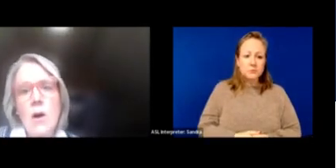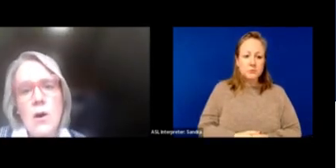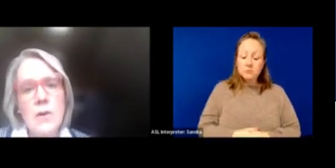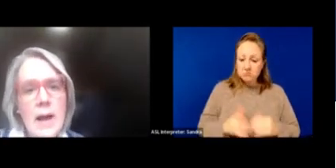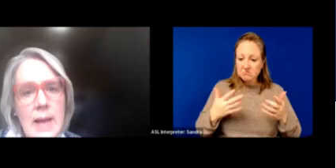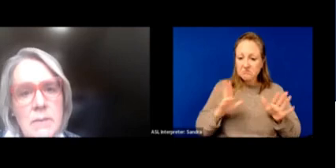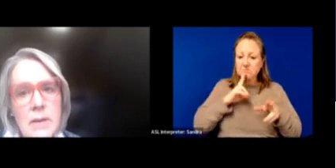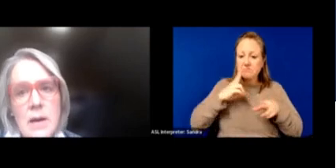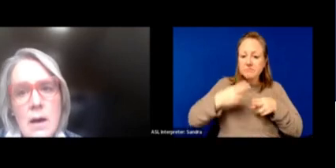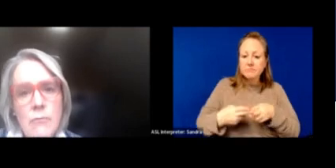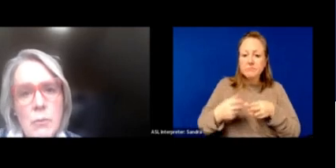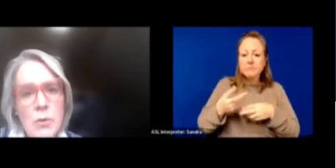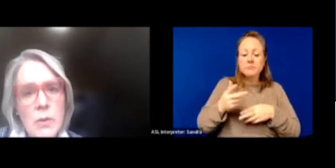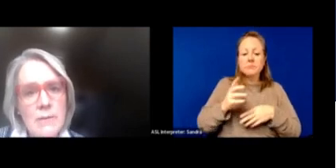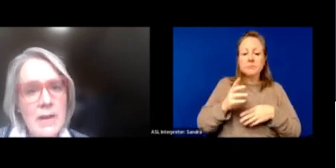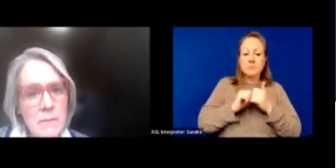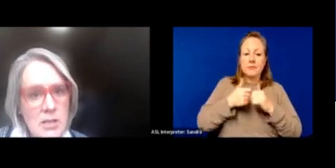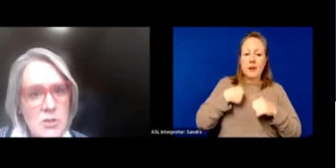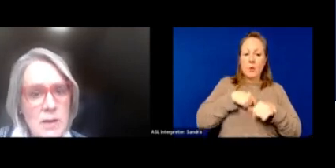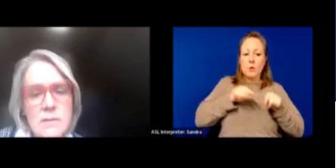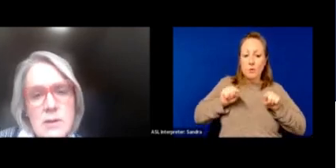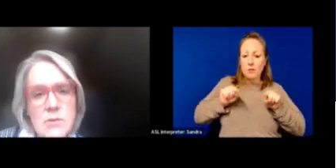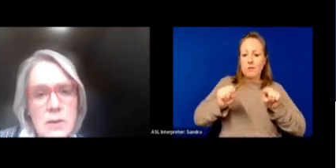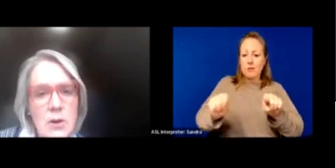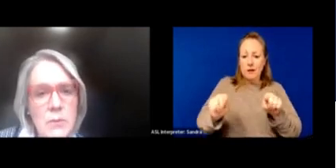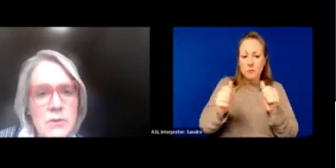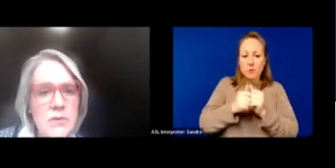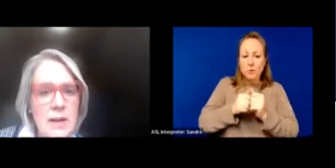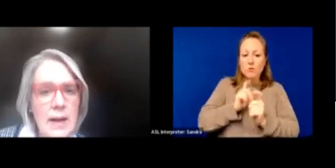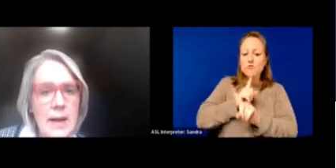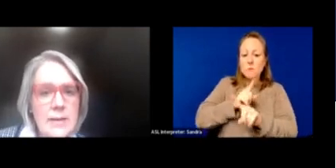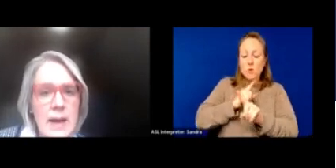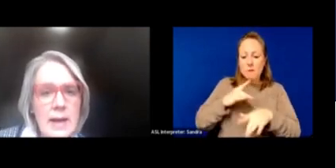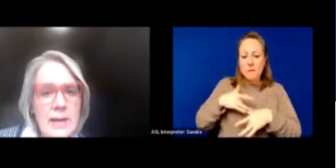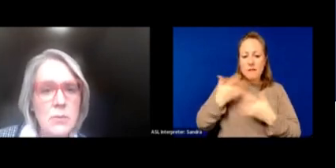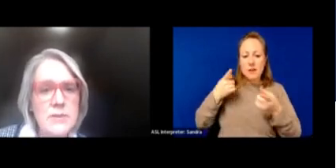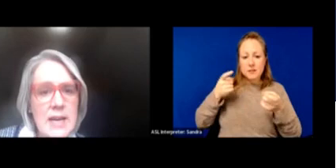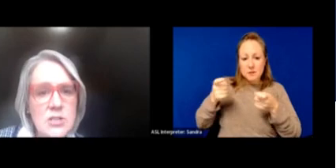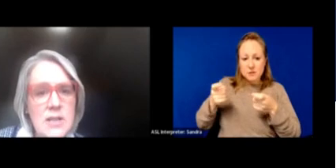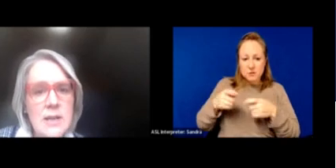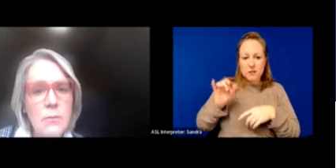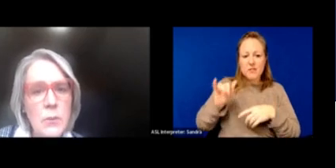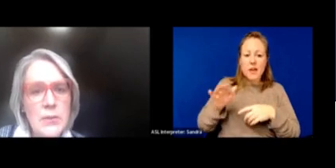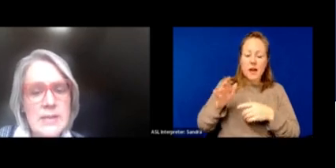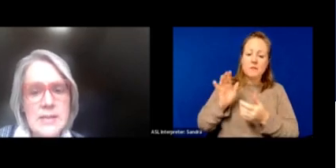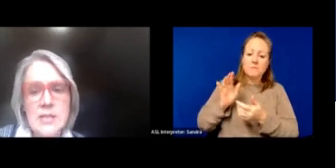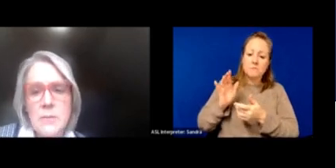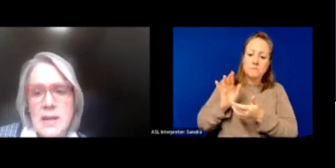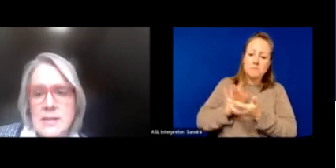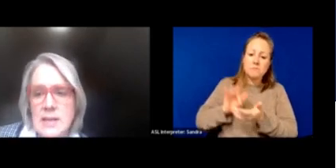our alignment of reportable event management. So it's really our abuse, neglect and exploitation reporting system in